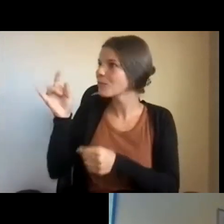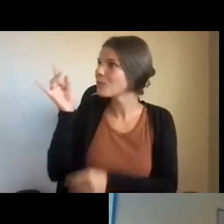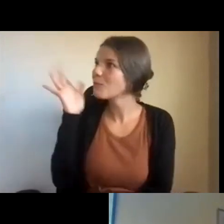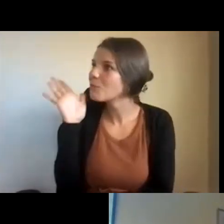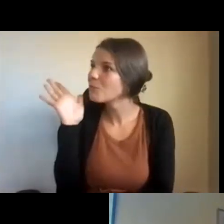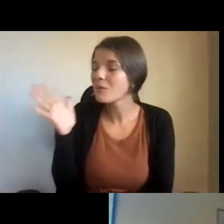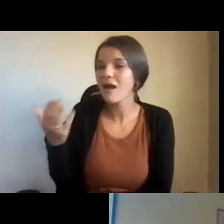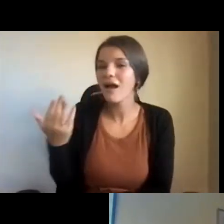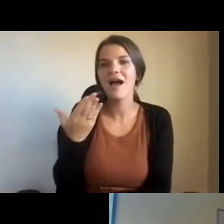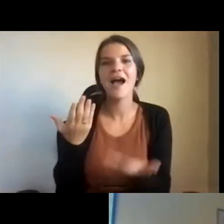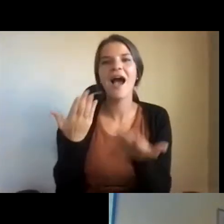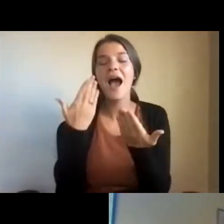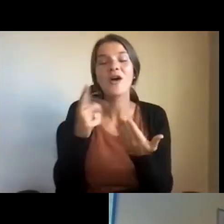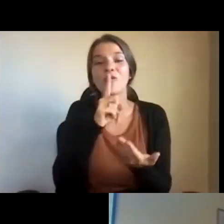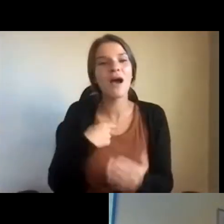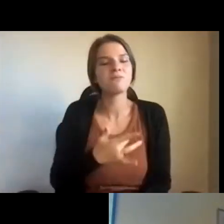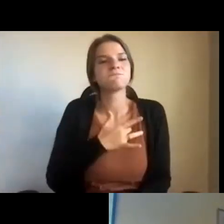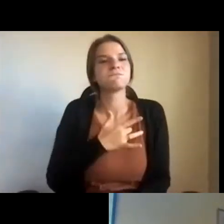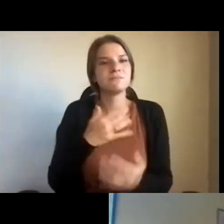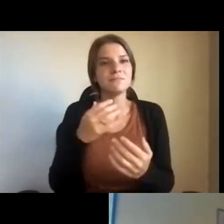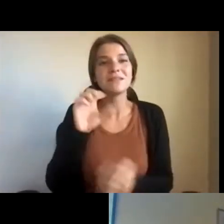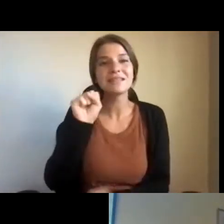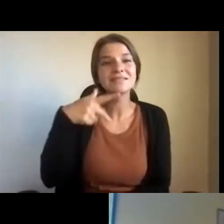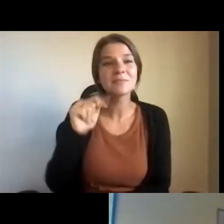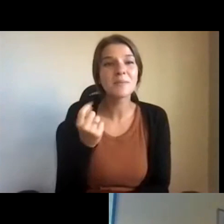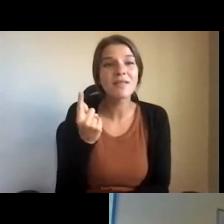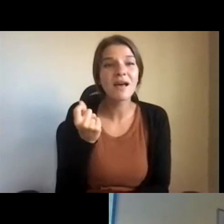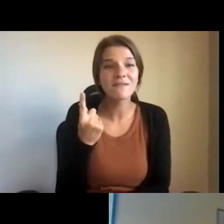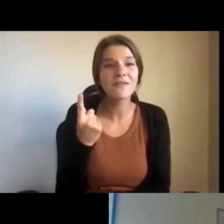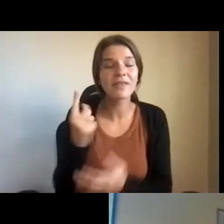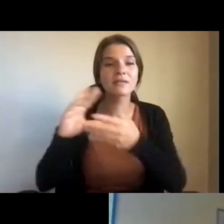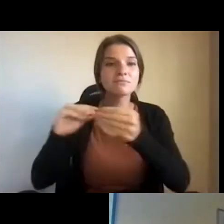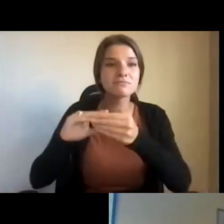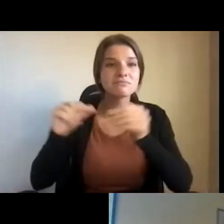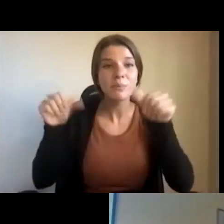many of you, I was touched by September 11th. I can't believe that was 20 years ago.